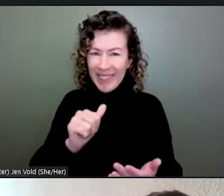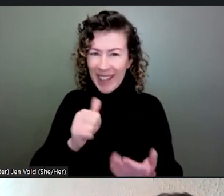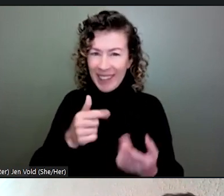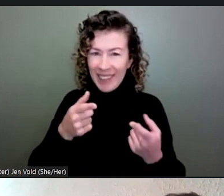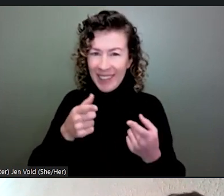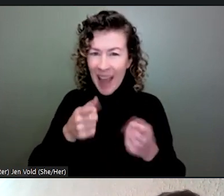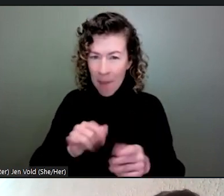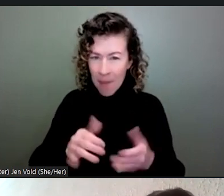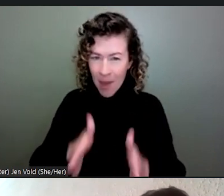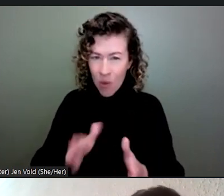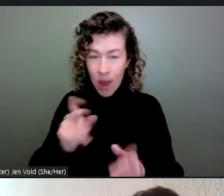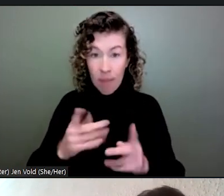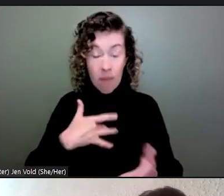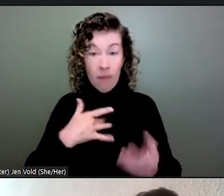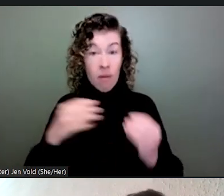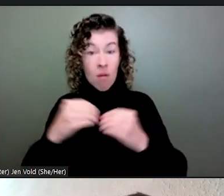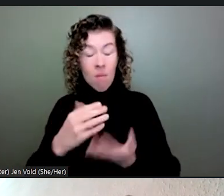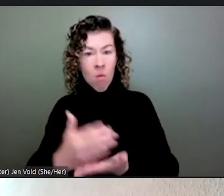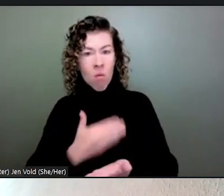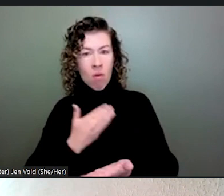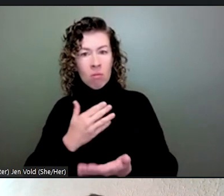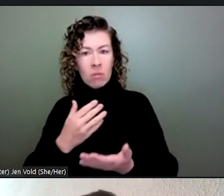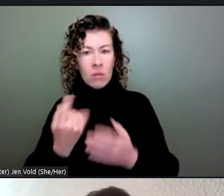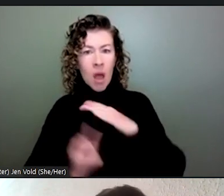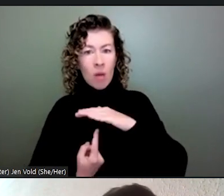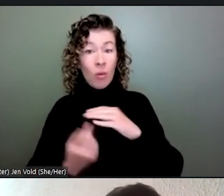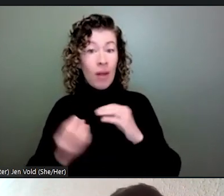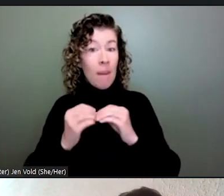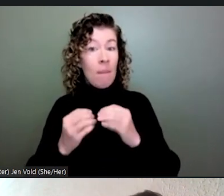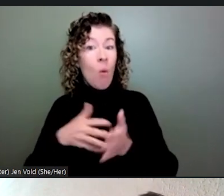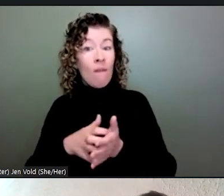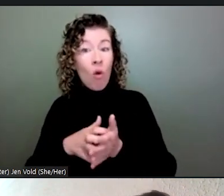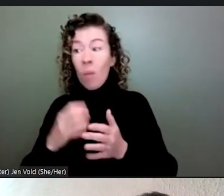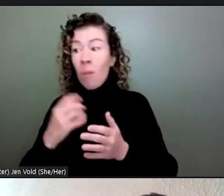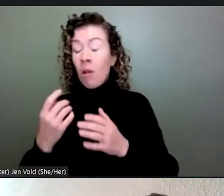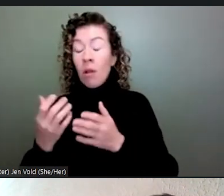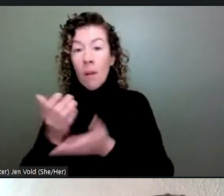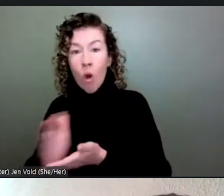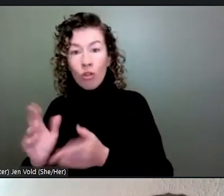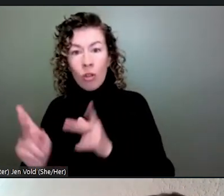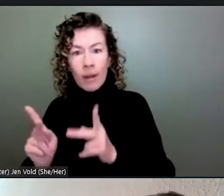And, you know, some of the most vulnerable people, the marginalized people in the kind of groups that we were interviewing really--really came out through them.